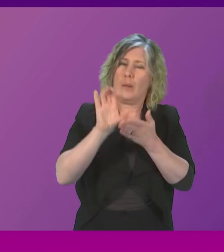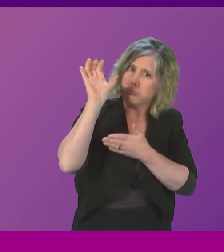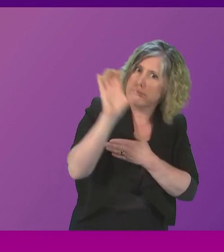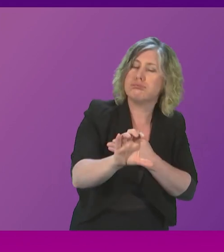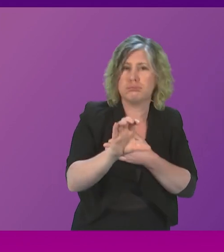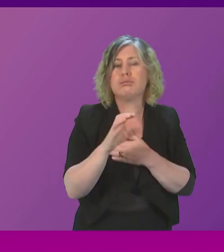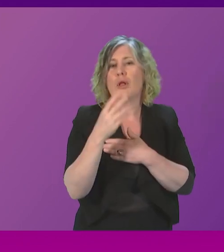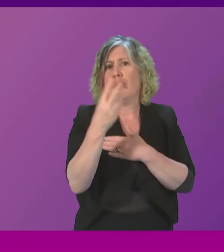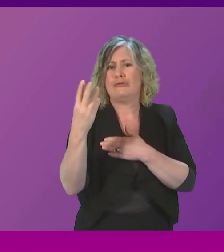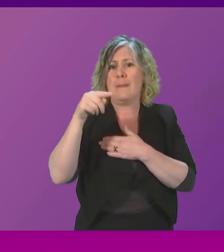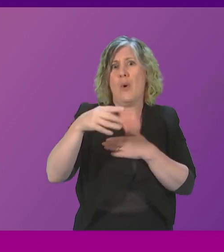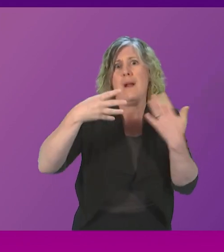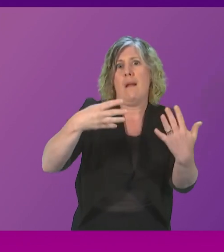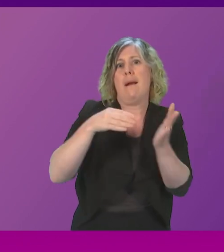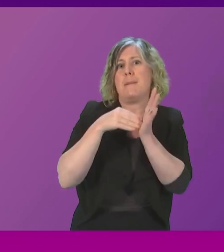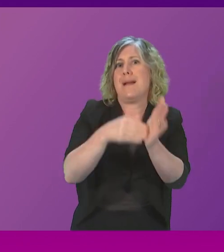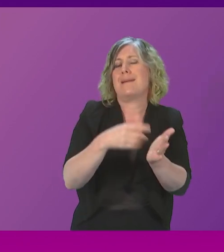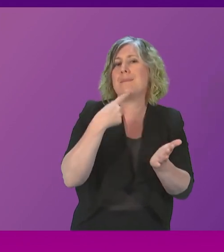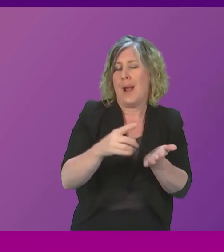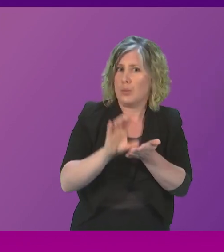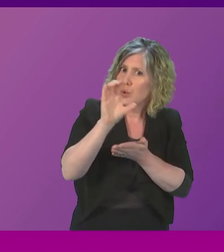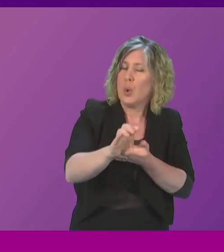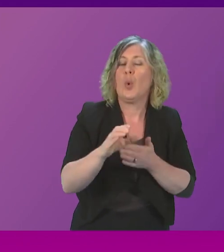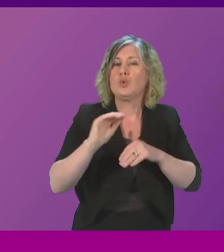Taken together with the decisions to increase council tax by 5 per cent, the council will